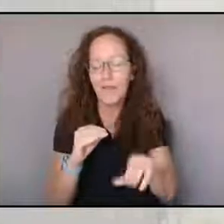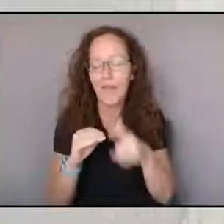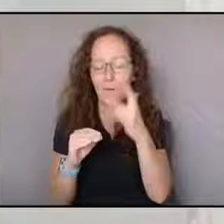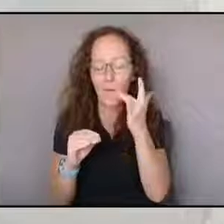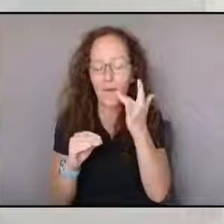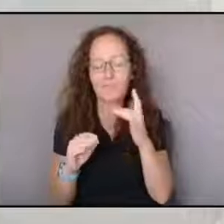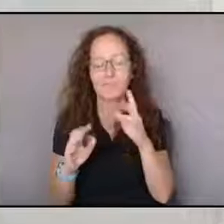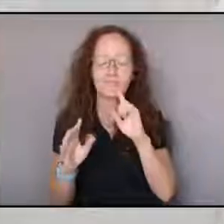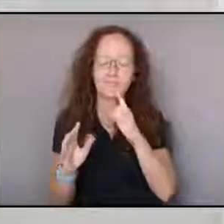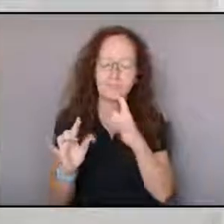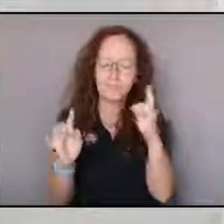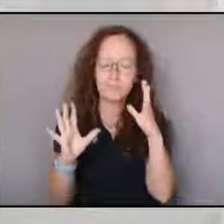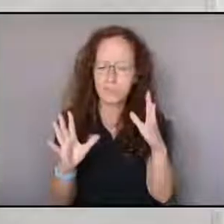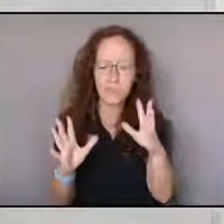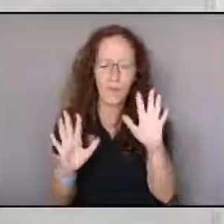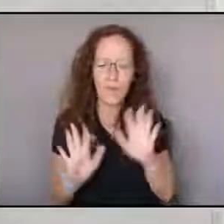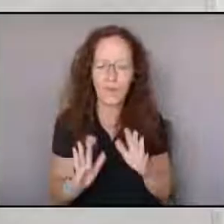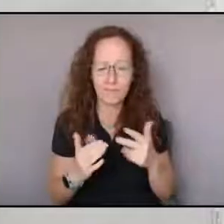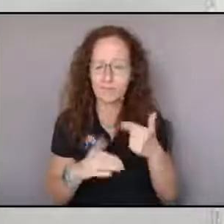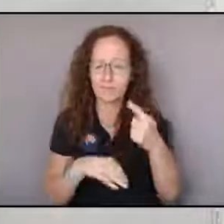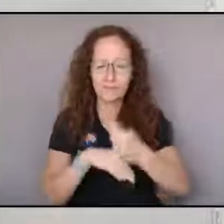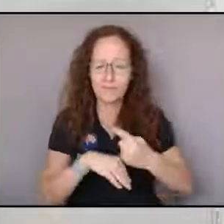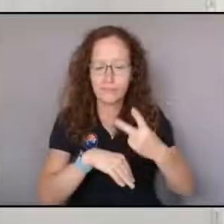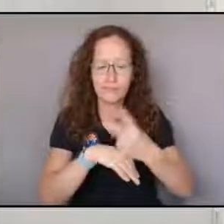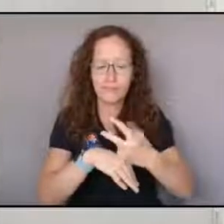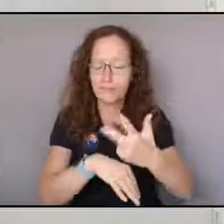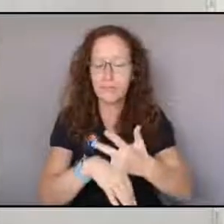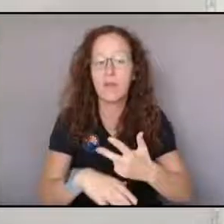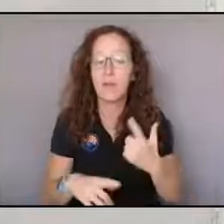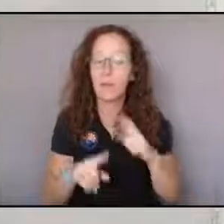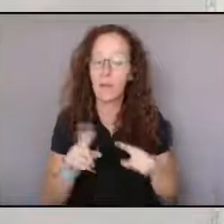WE EXPECT MORE OF A TYPE OF FIRE ACTIVITY AND WE HAVE THE RESOURCES TO DEAL WITH IT.